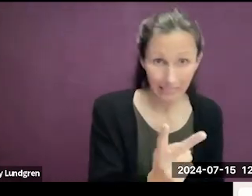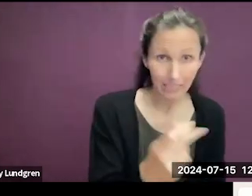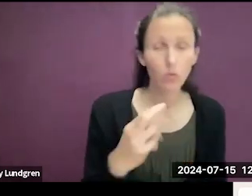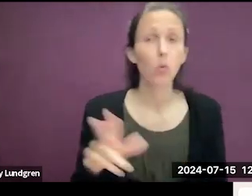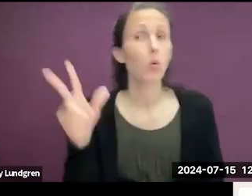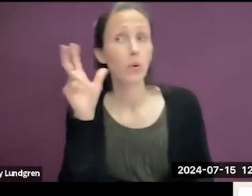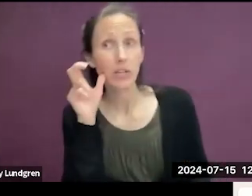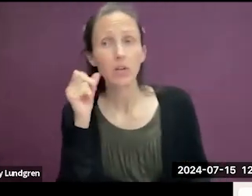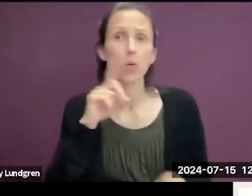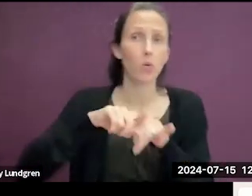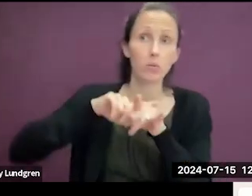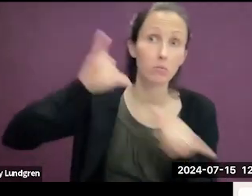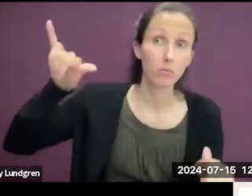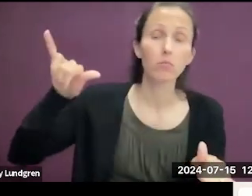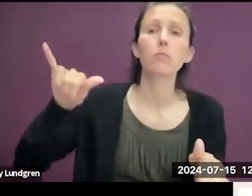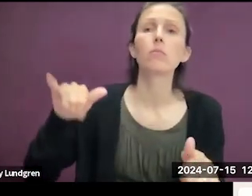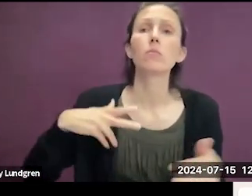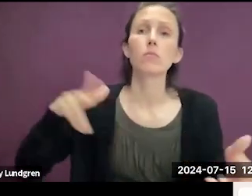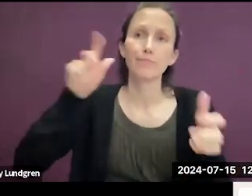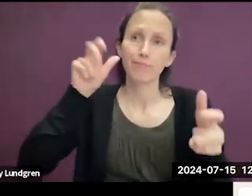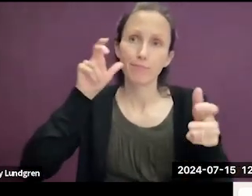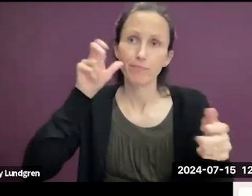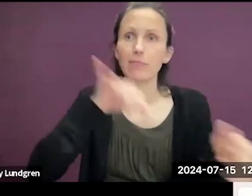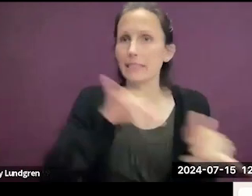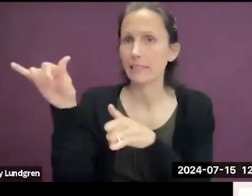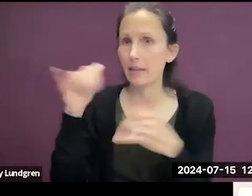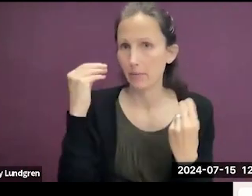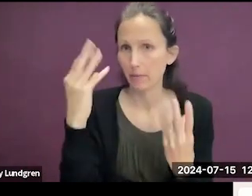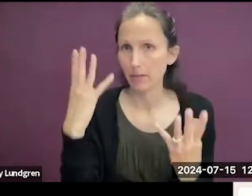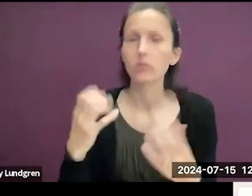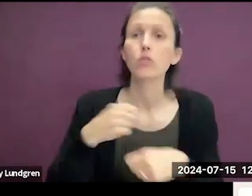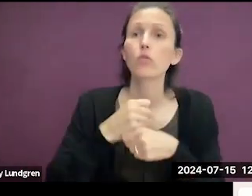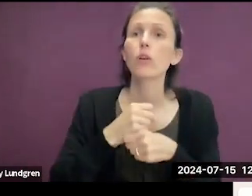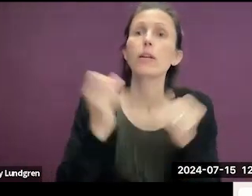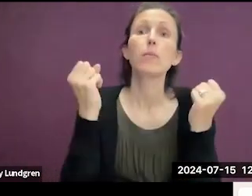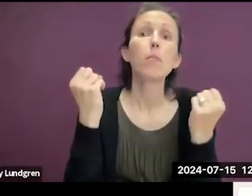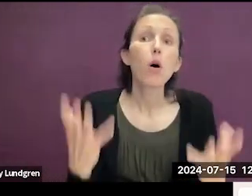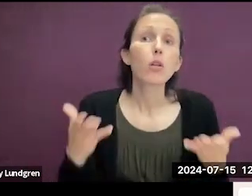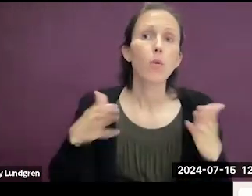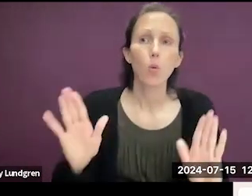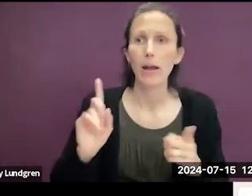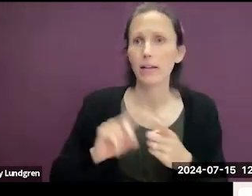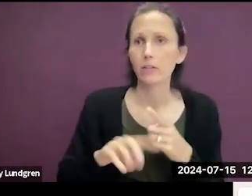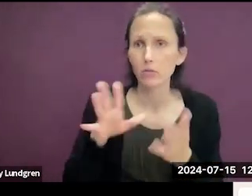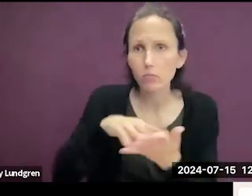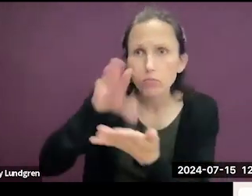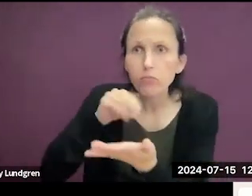maybe to experience all of these things, creating multiple different ways for learning and understanding what our content is.